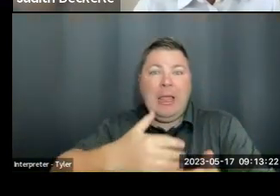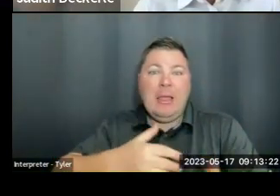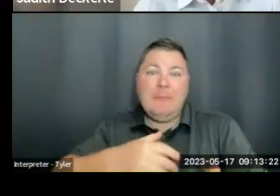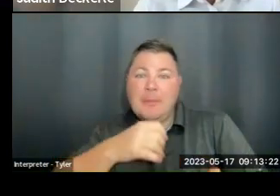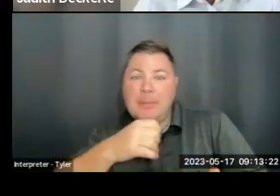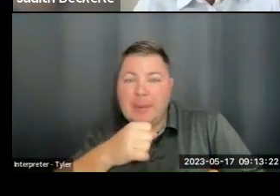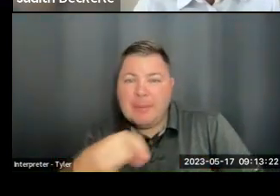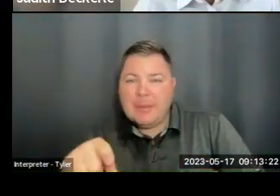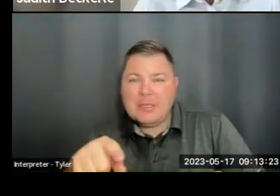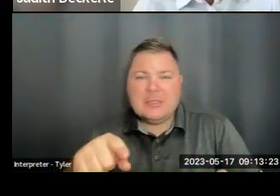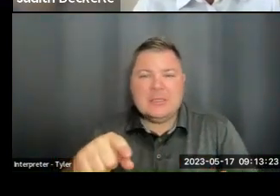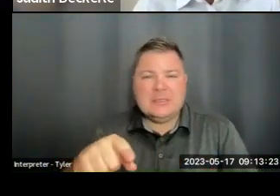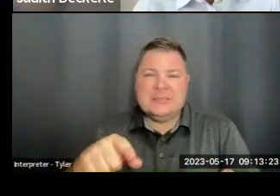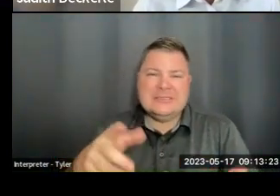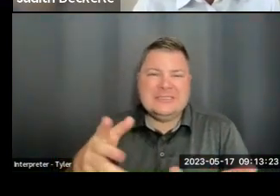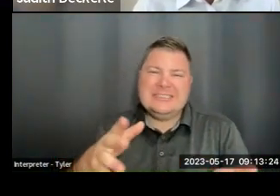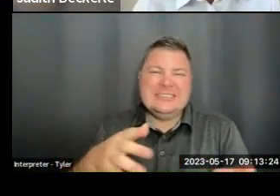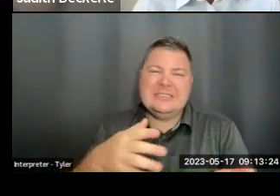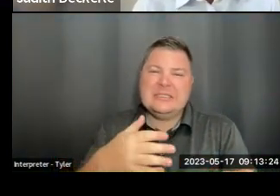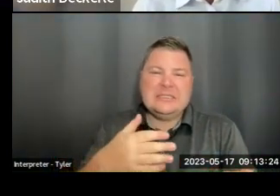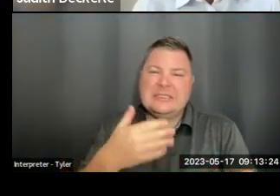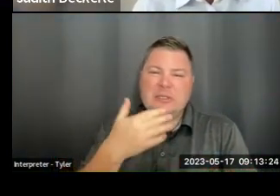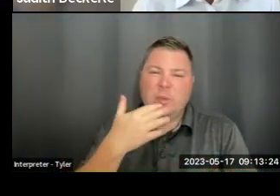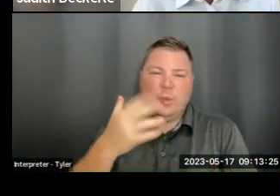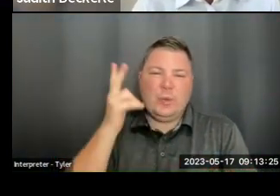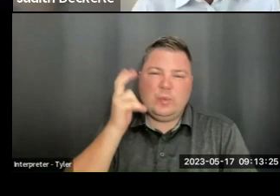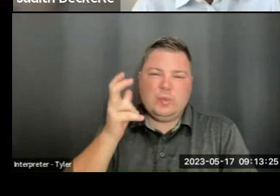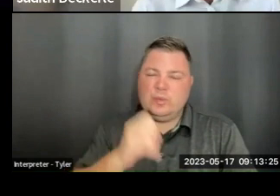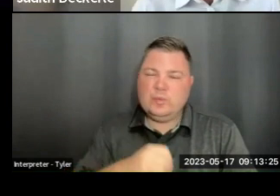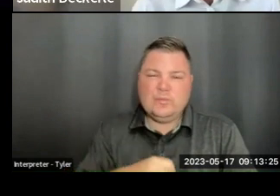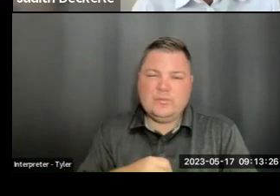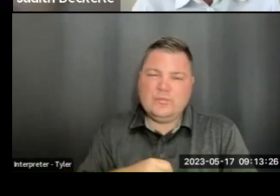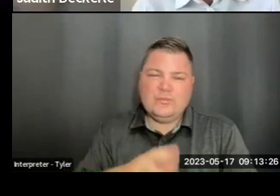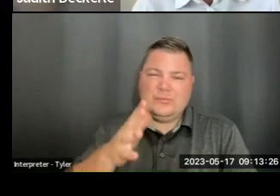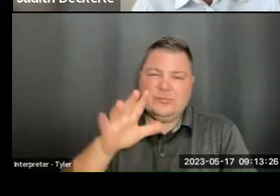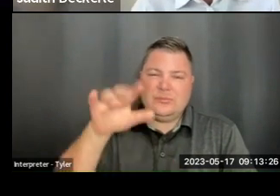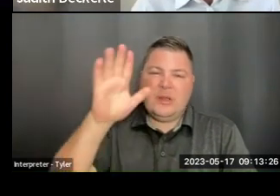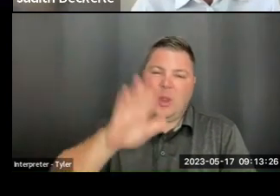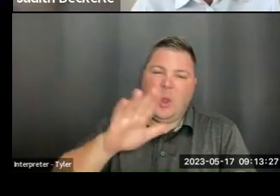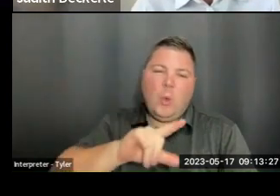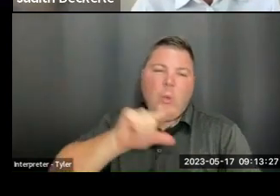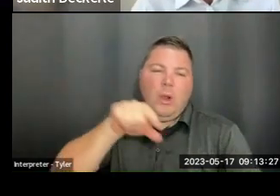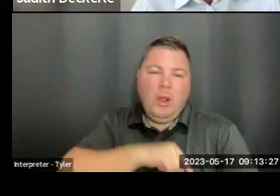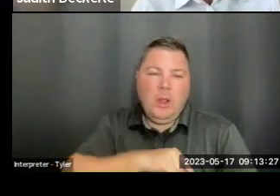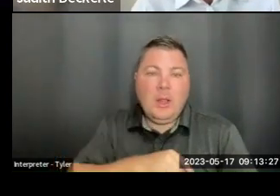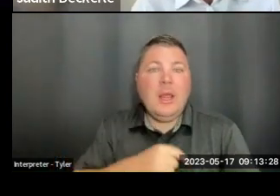Using a built-in microphone on a laptop generally produces less than